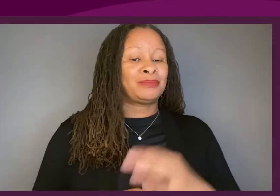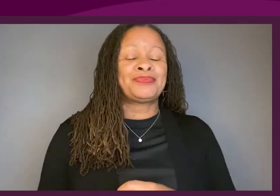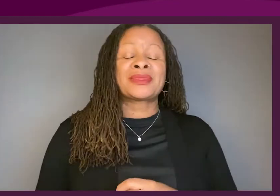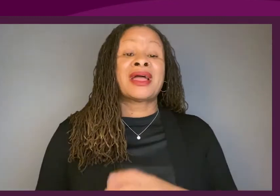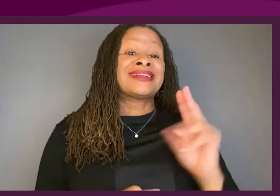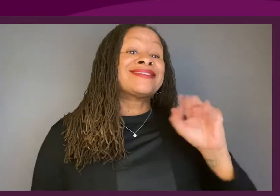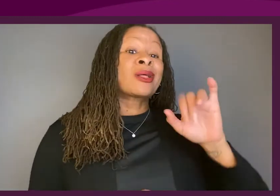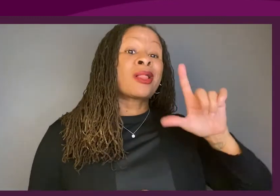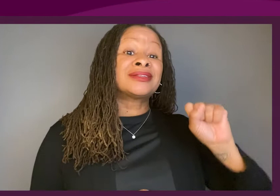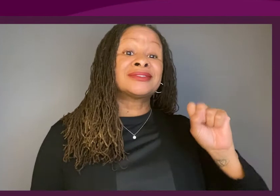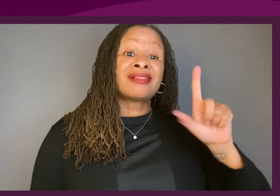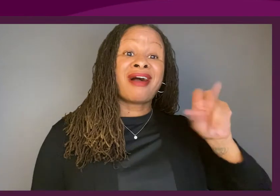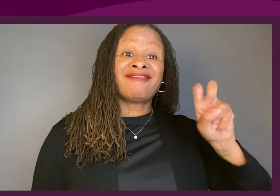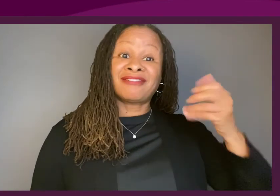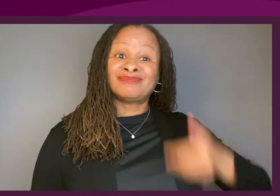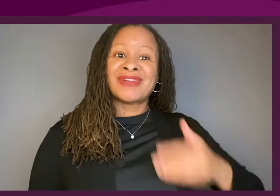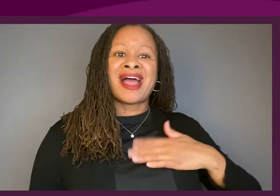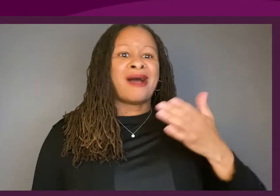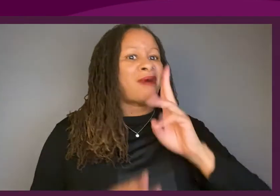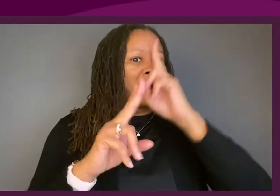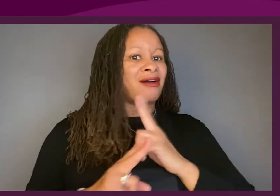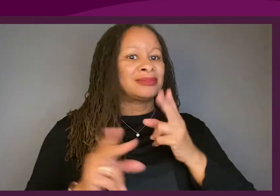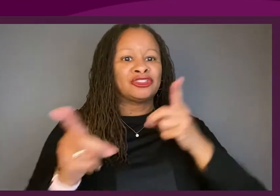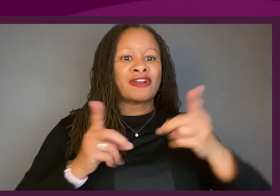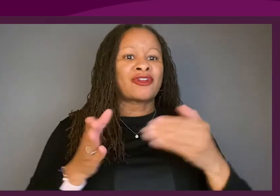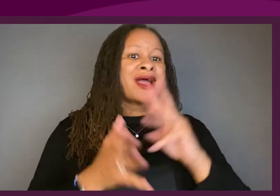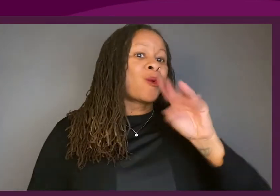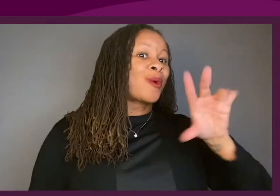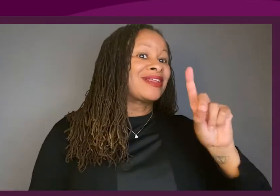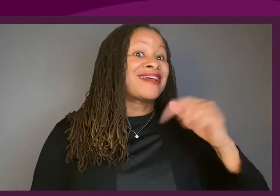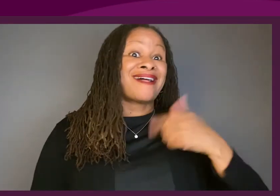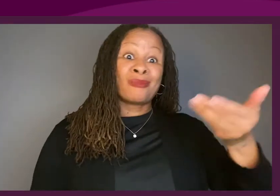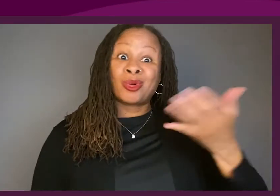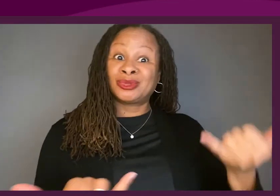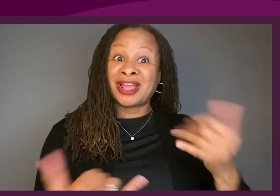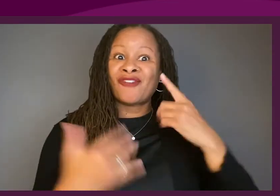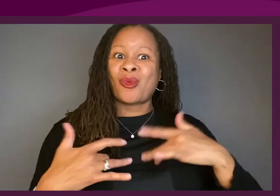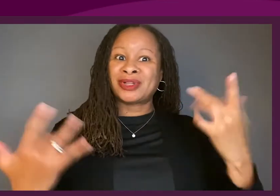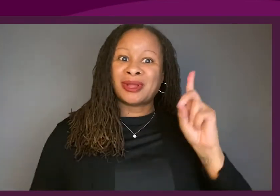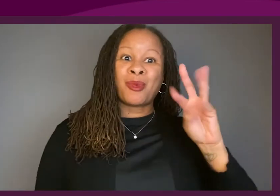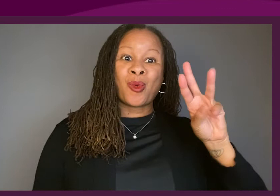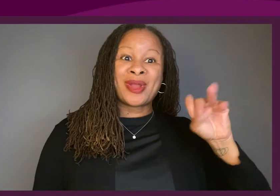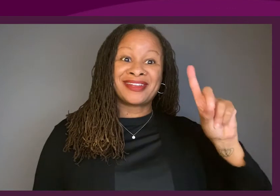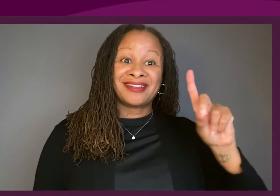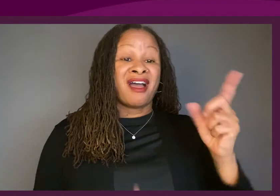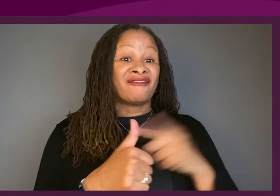My name is Nicholas Love and I'm honored to be a director at WID and I will be your host for What's Up WID.